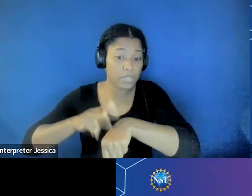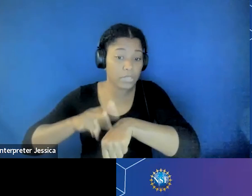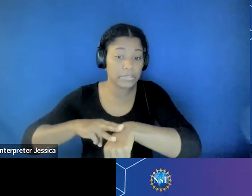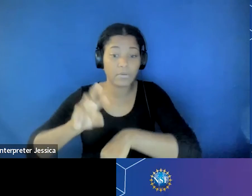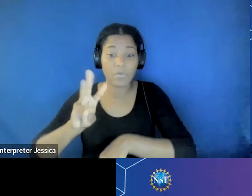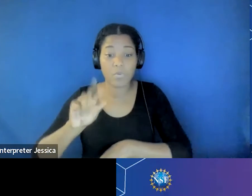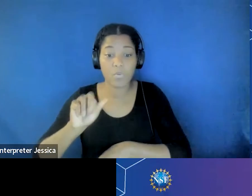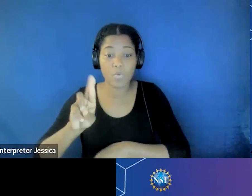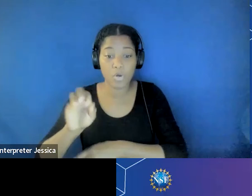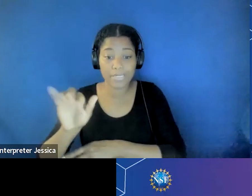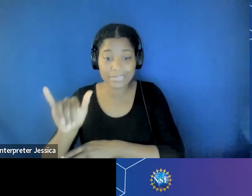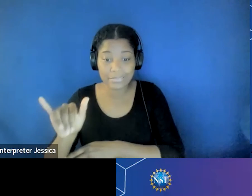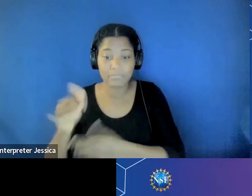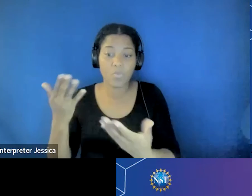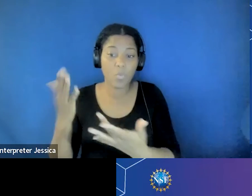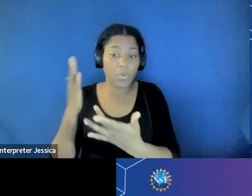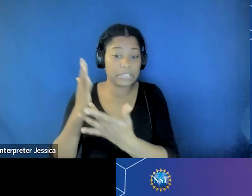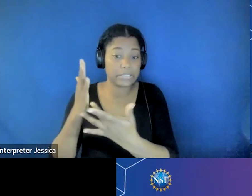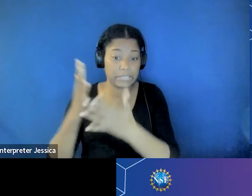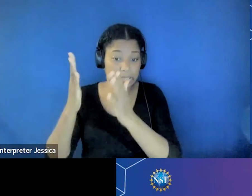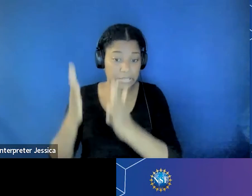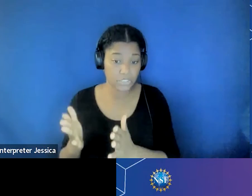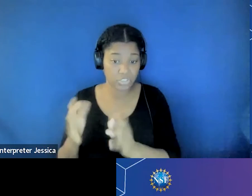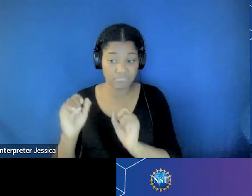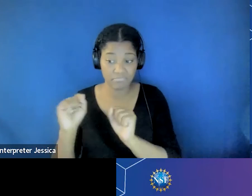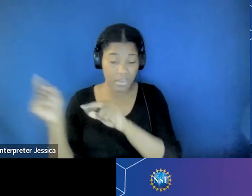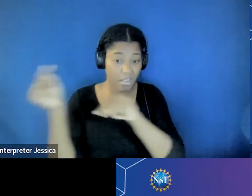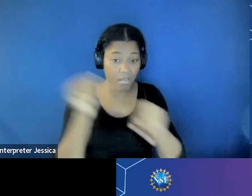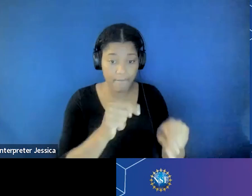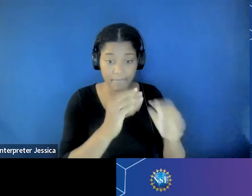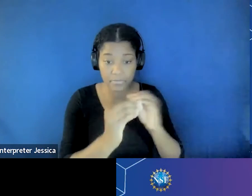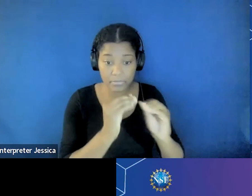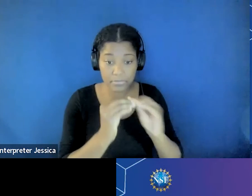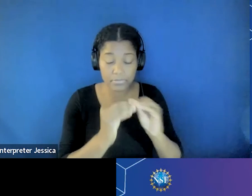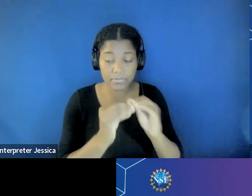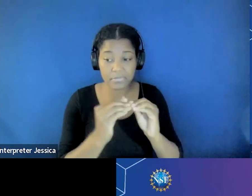or it can be a technician to take care of the repair and maintenance of an instrument.